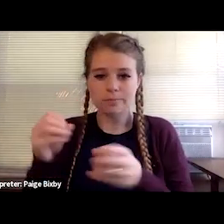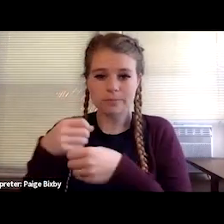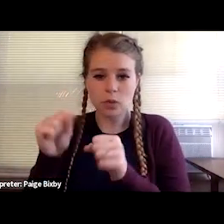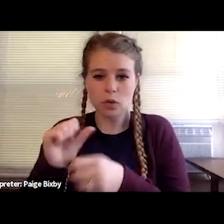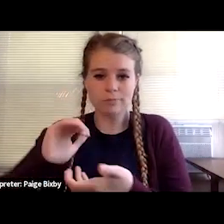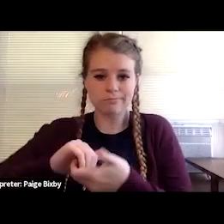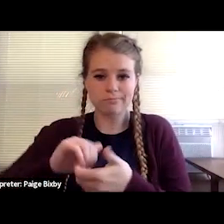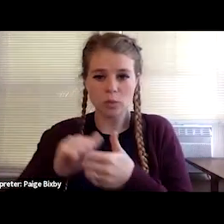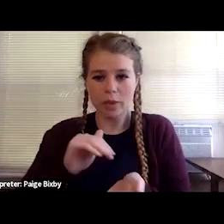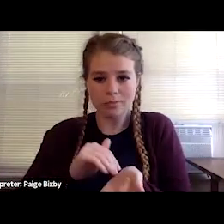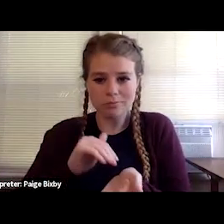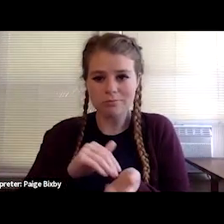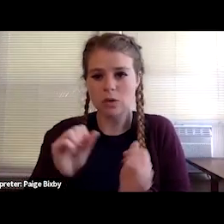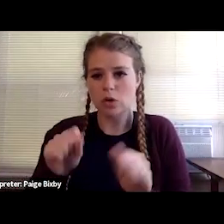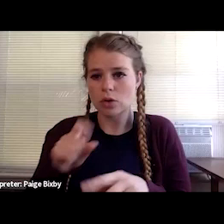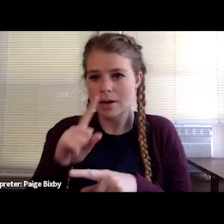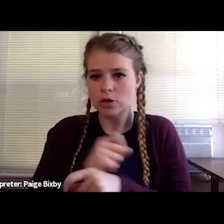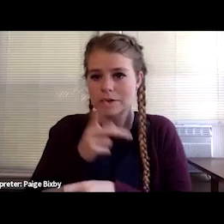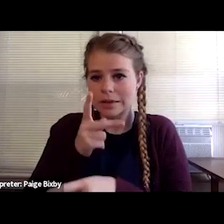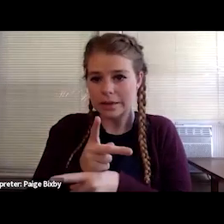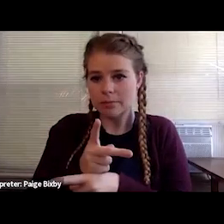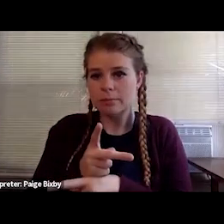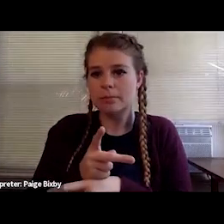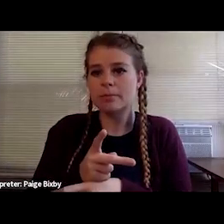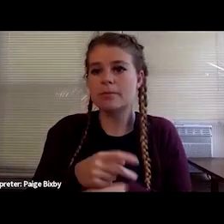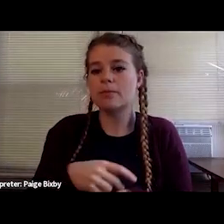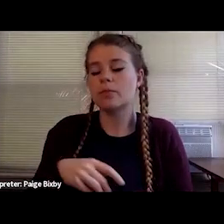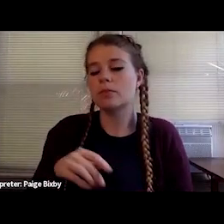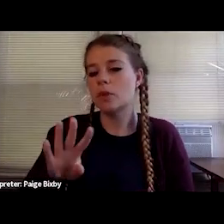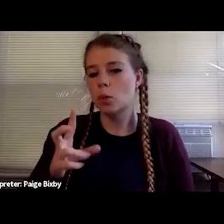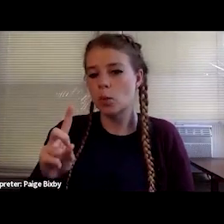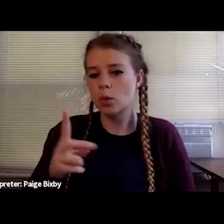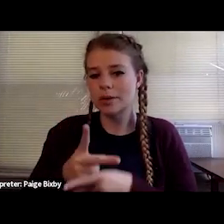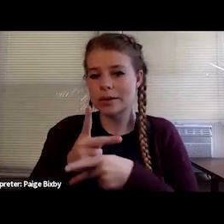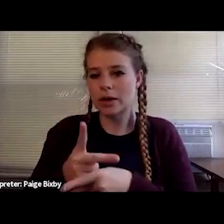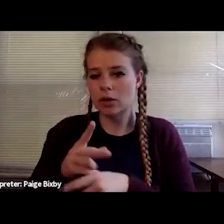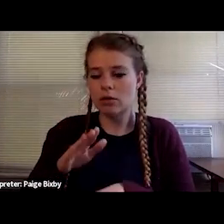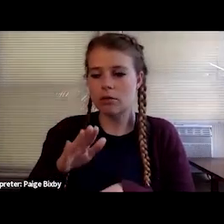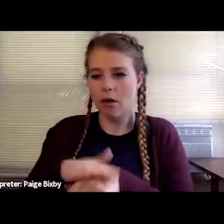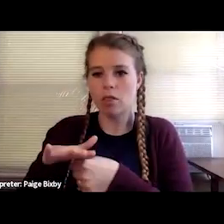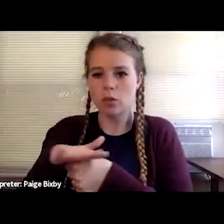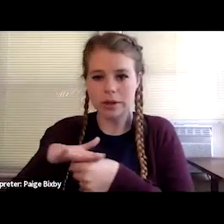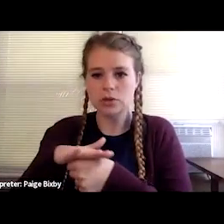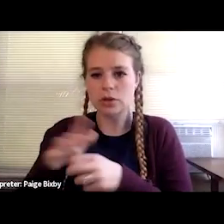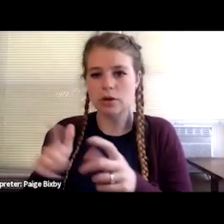where you're actually able to keep the boxes of these people's wound care supply on site somewhere, and then we usually go out like